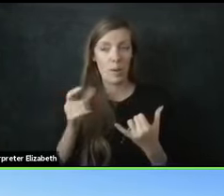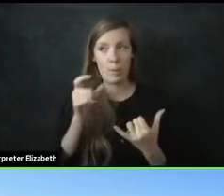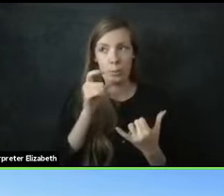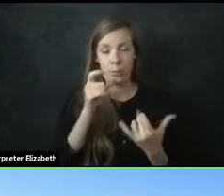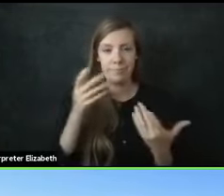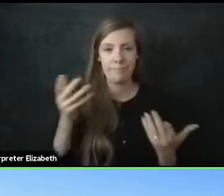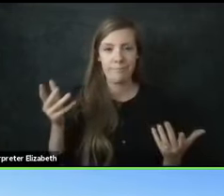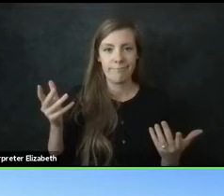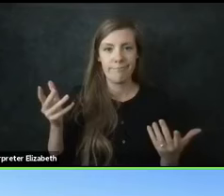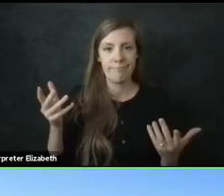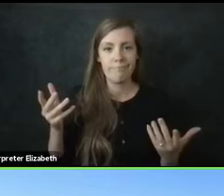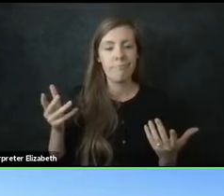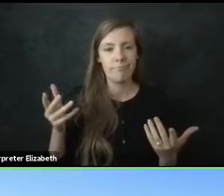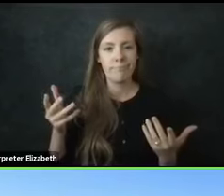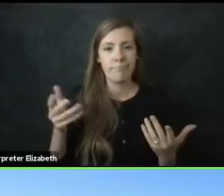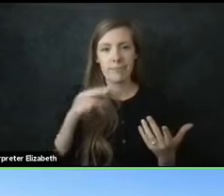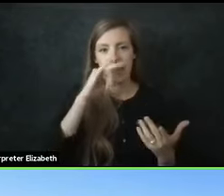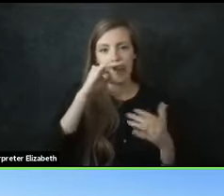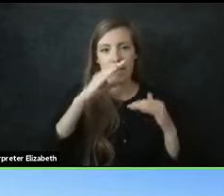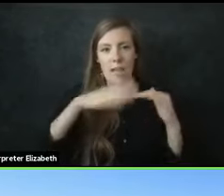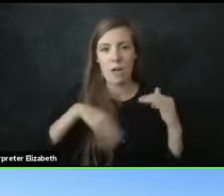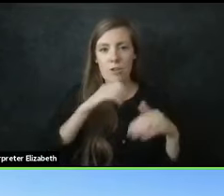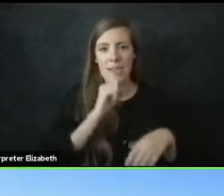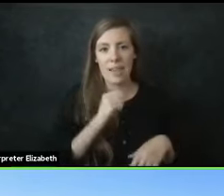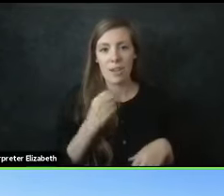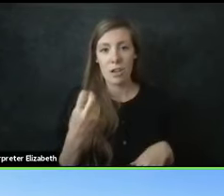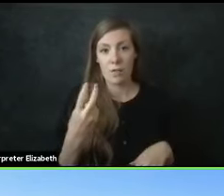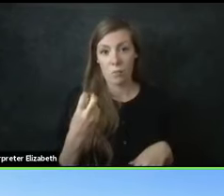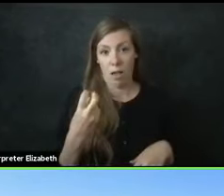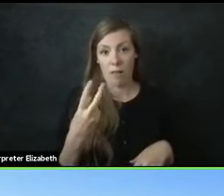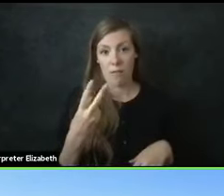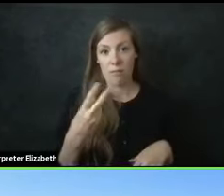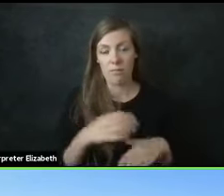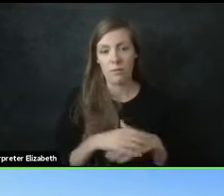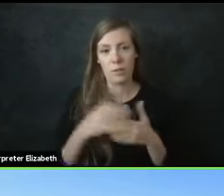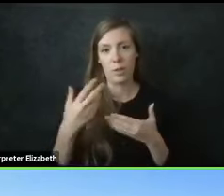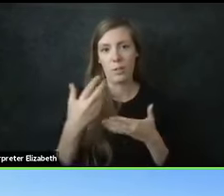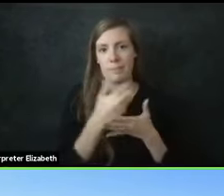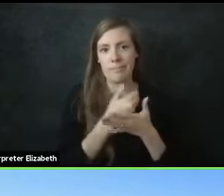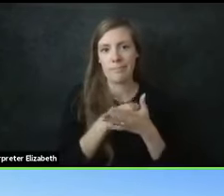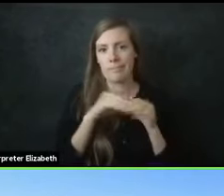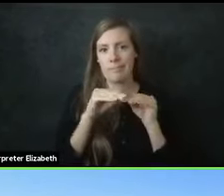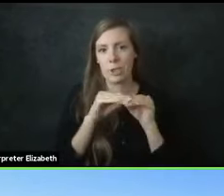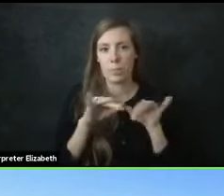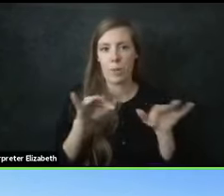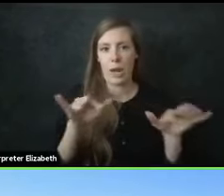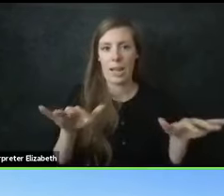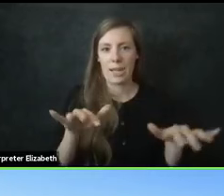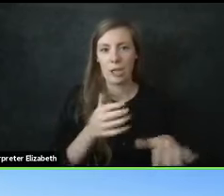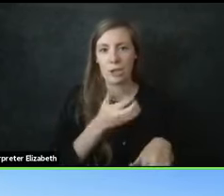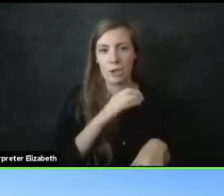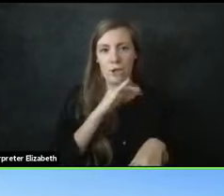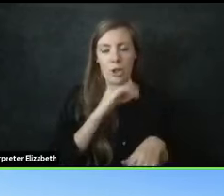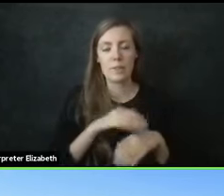largely under the age of twelve, they are going to be a reservoir of infection. And so to try and protect the rest of the